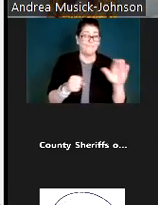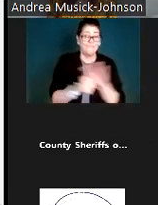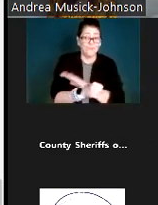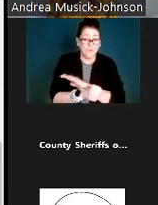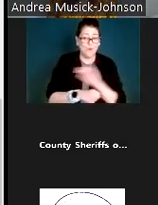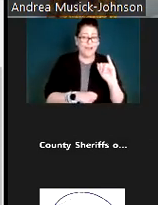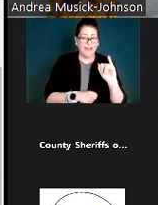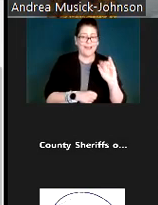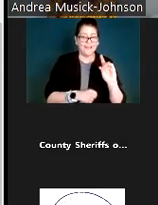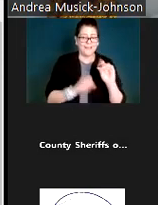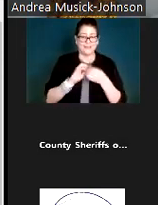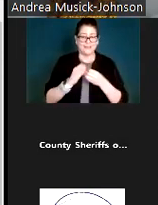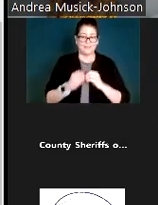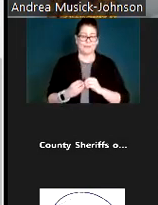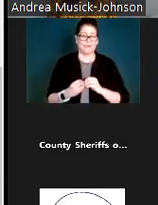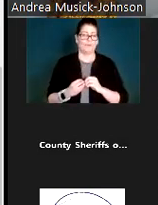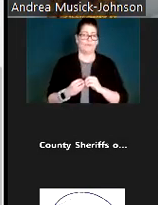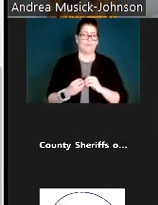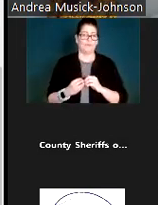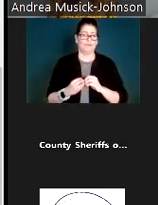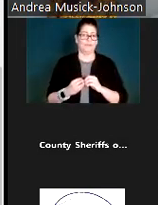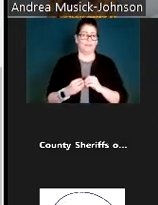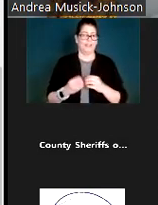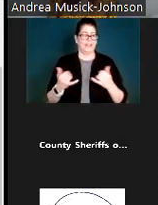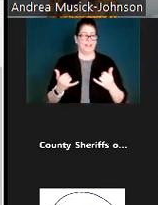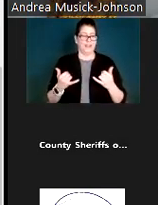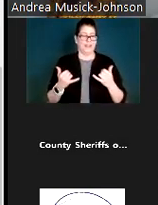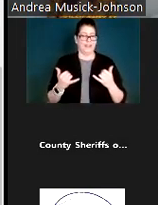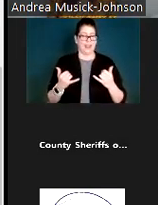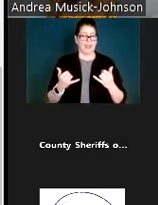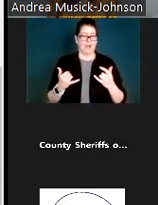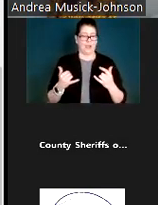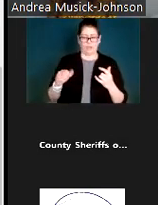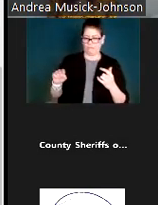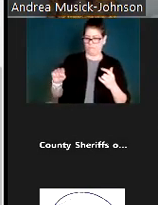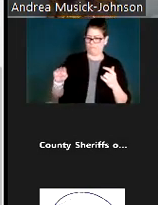And you're also going to see that I now have a little icon here, which gives